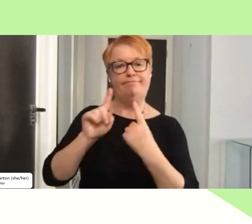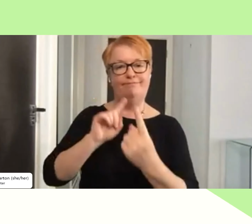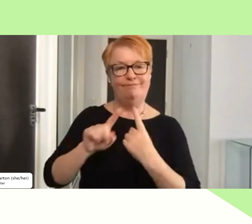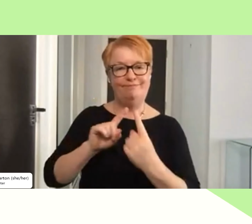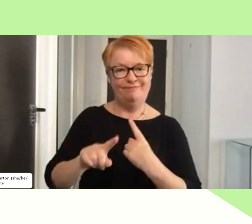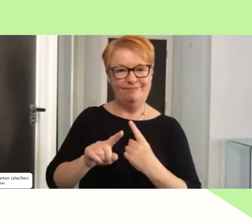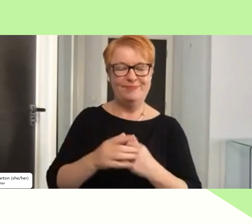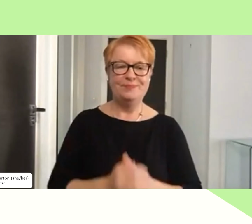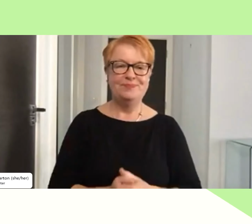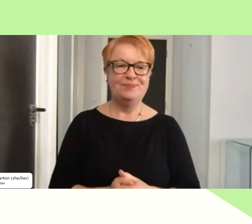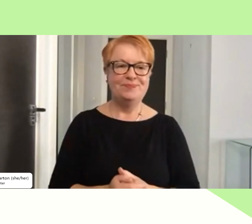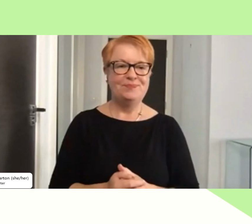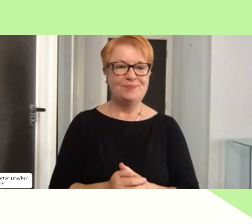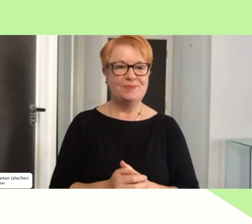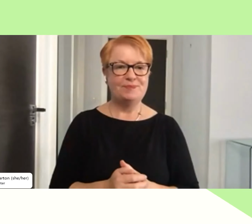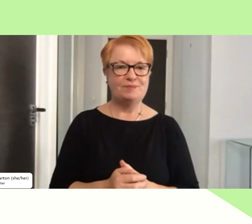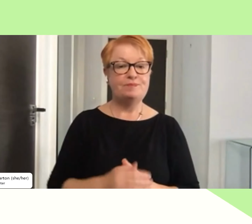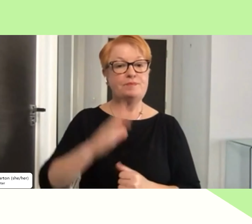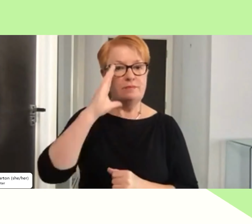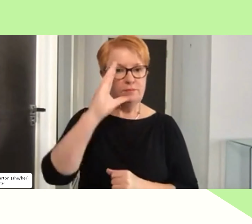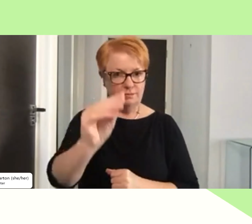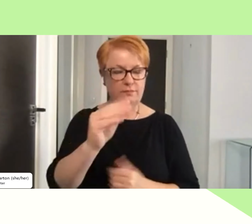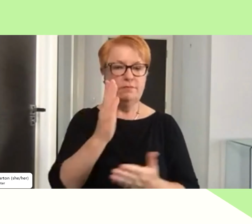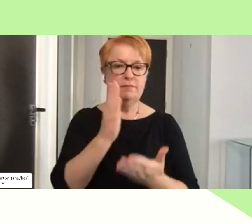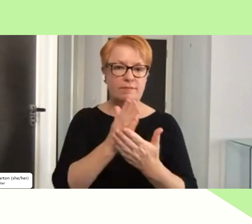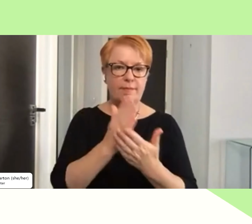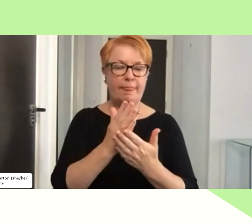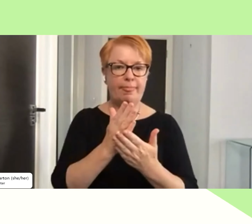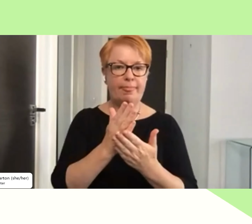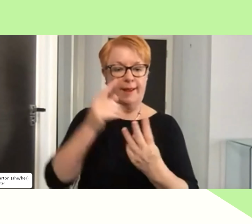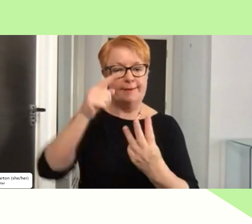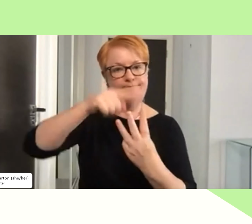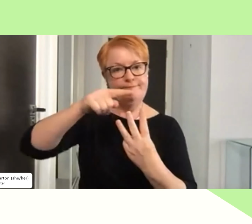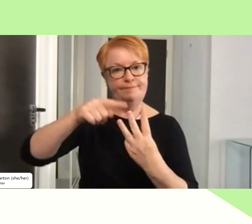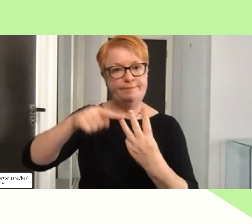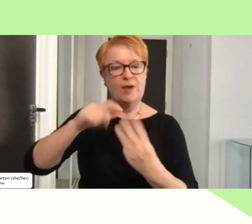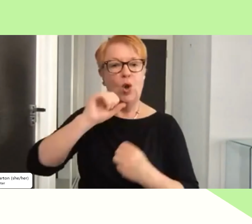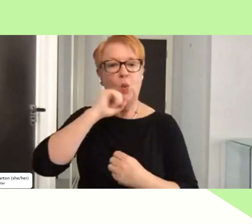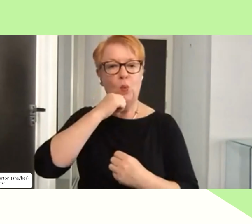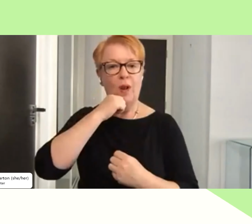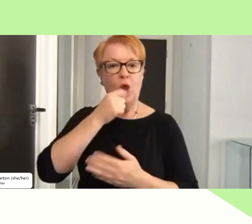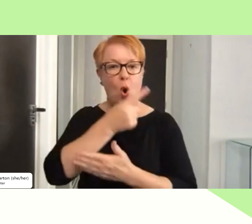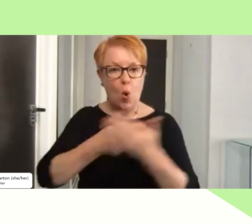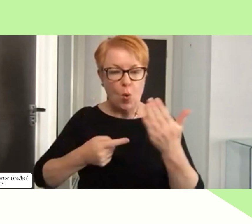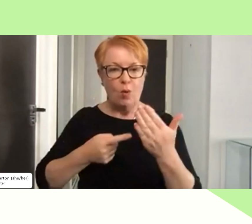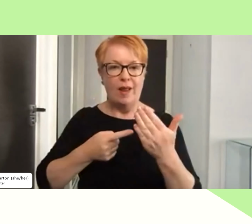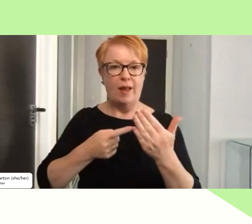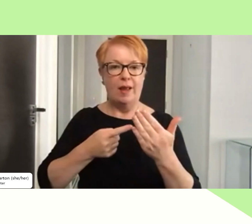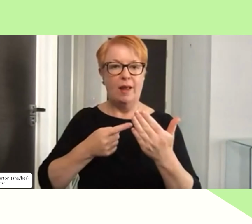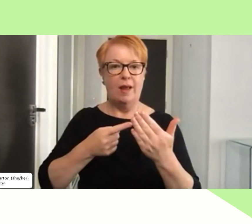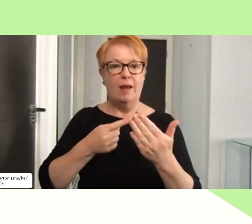And then just to note that the speakers will only be picking up questions from the Q&A and not from the chat.